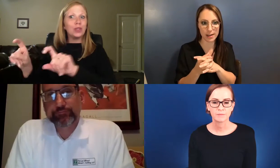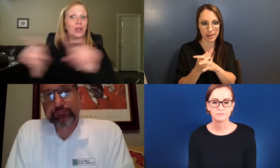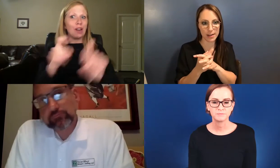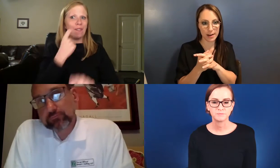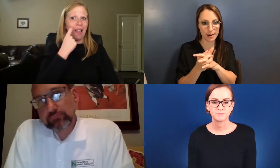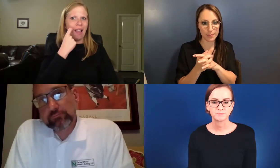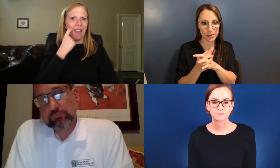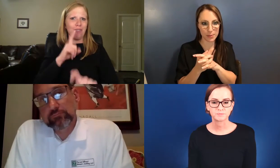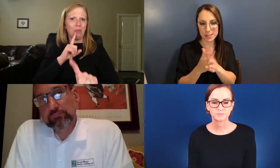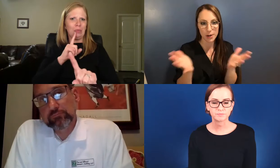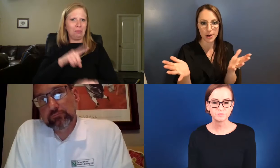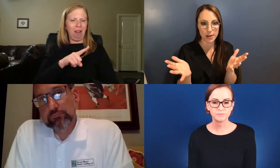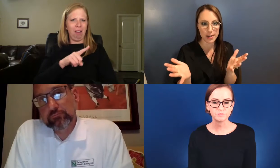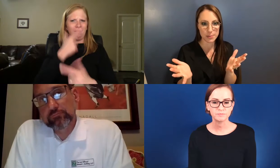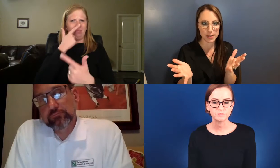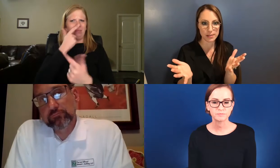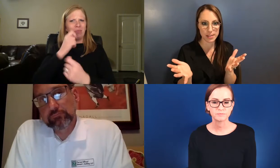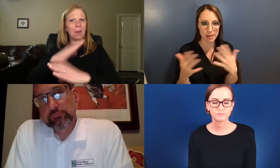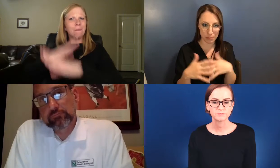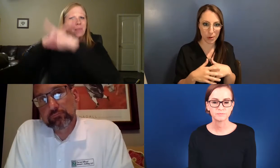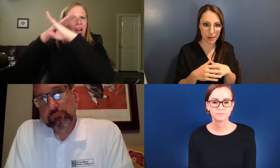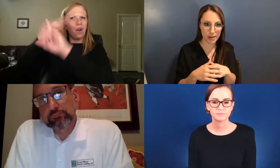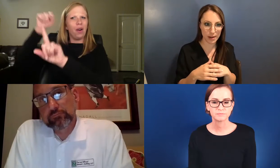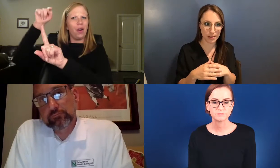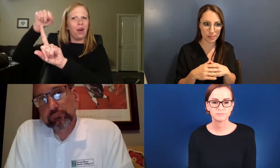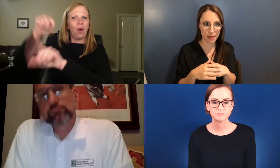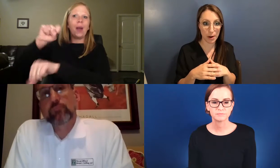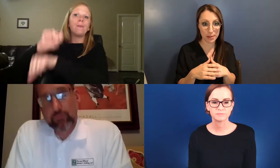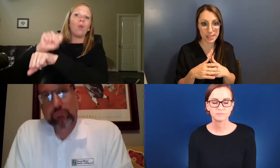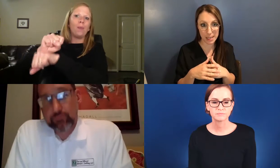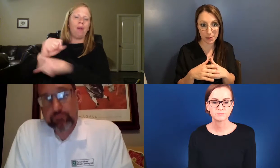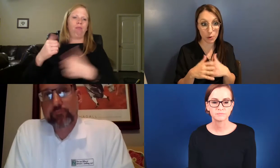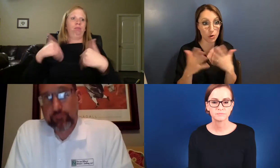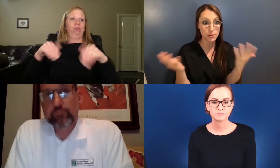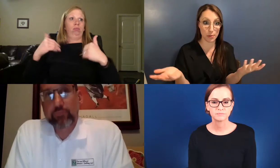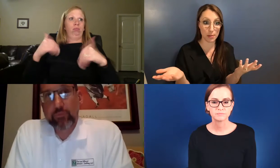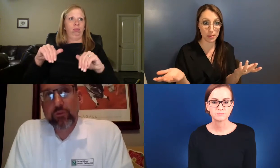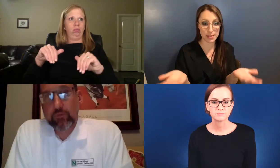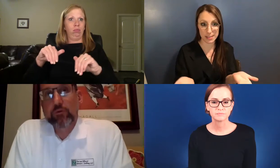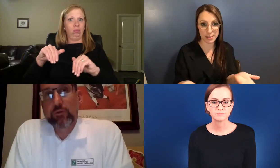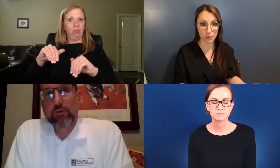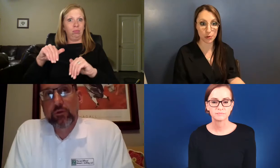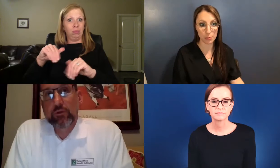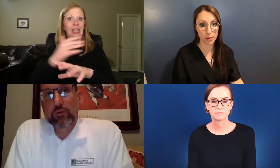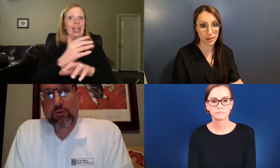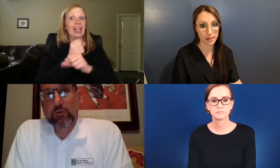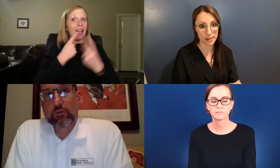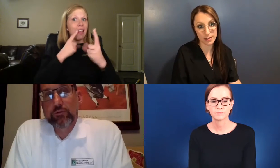that the biggest barrier has been to get employment and probably to keep it or to probably be successful in their employment,